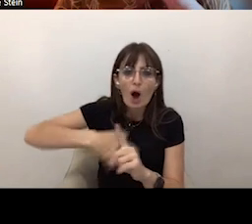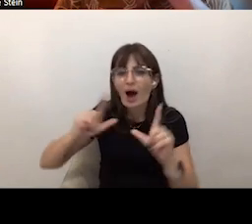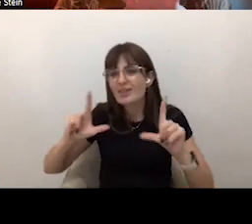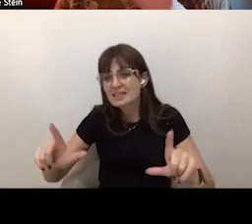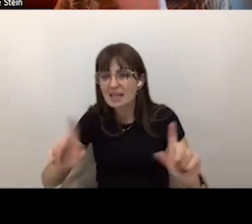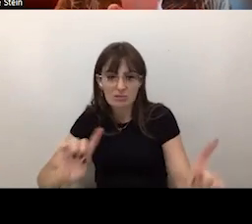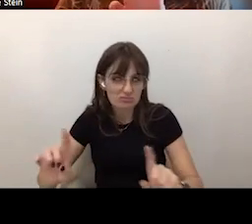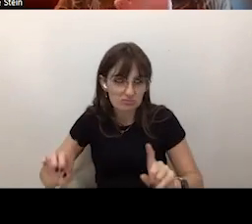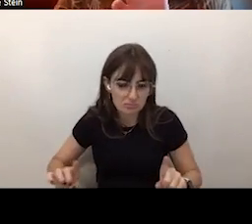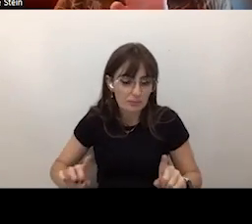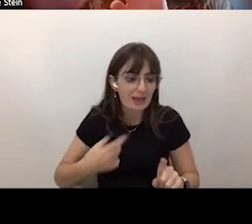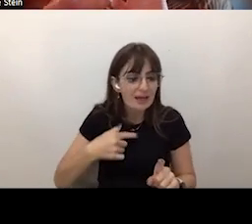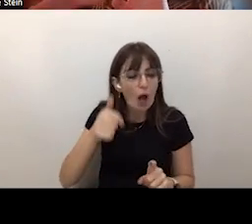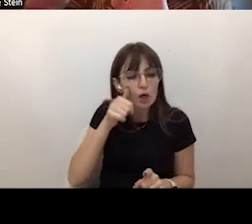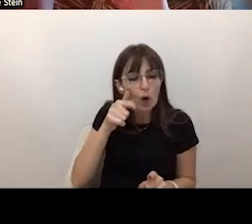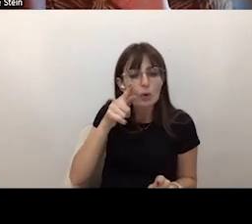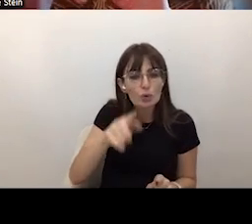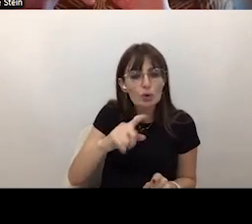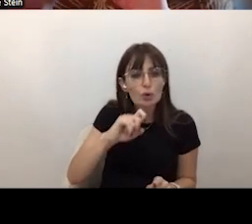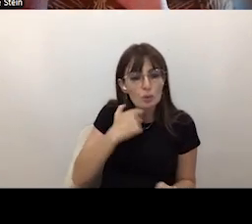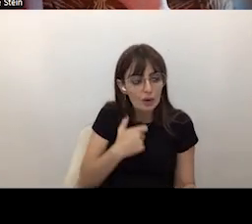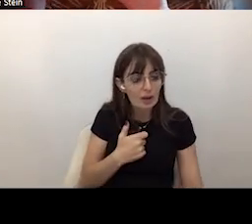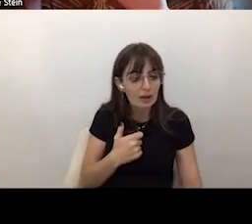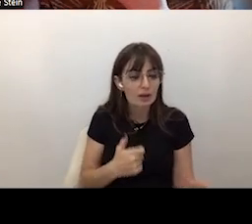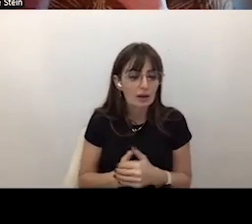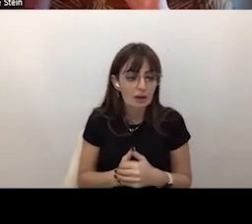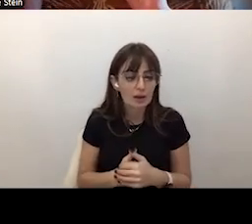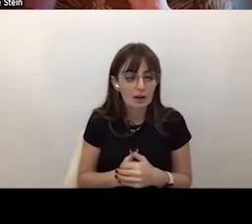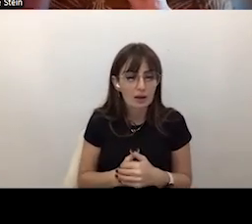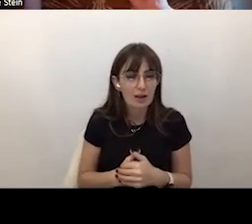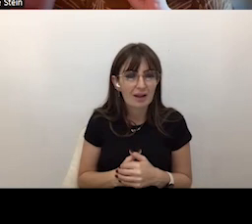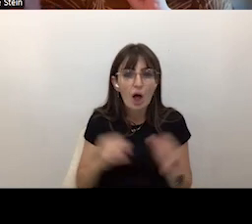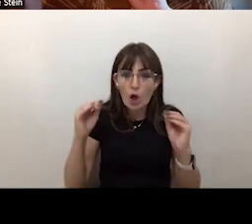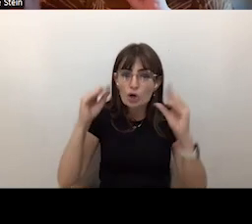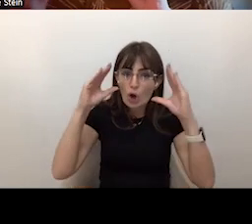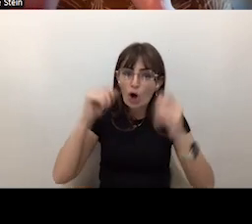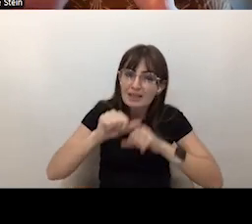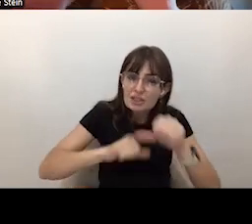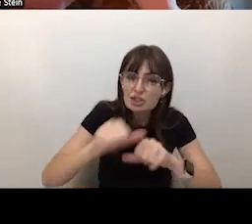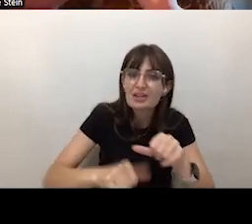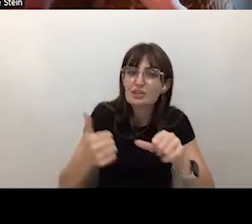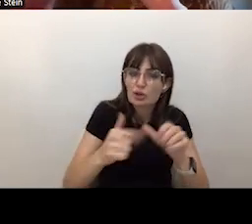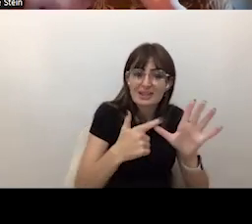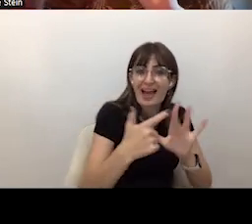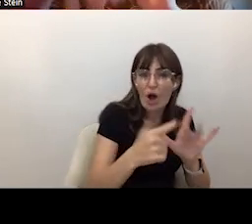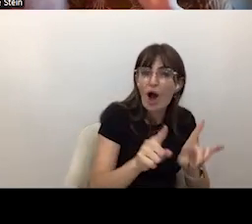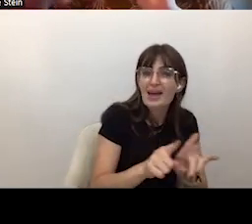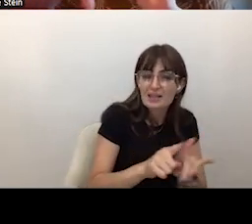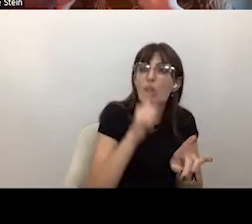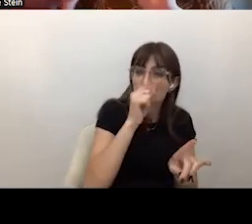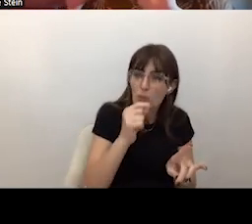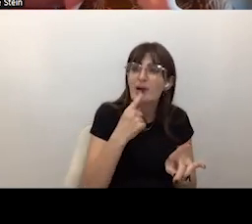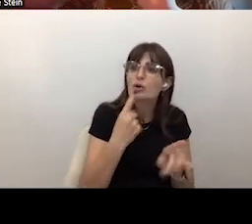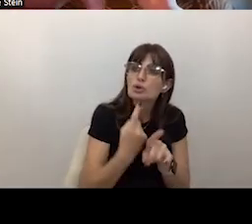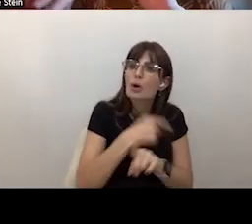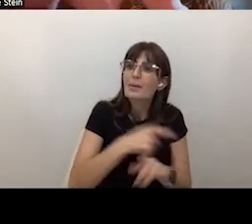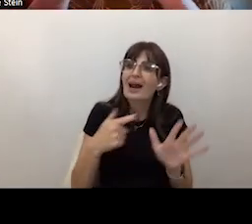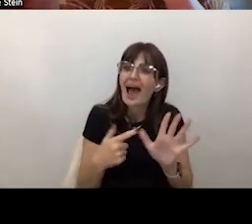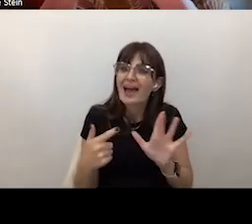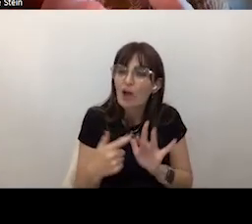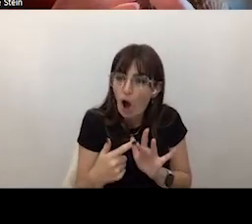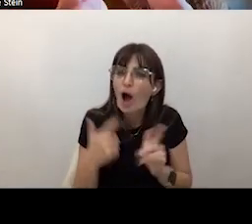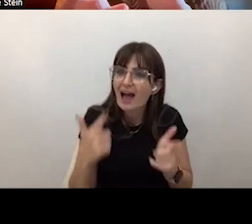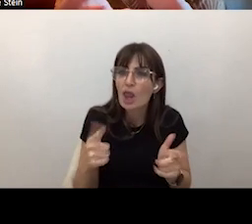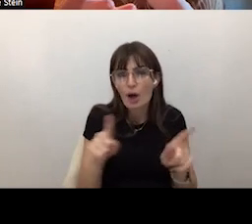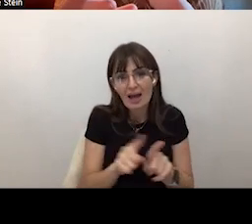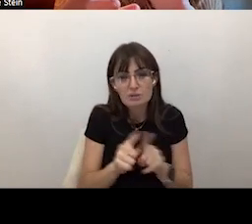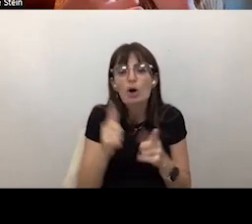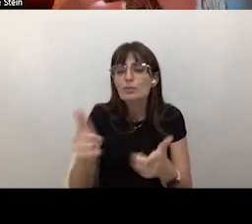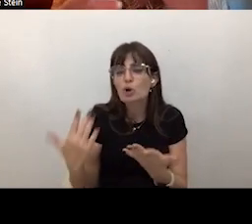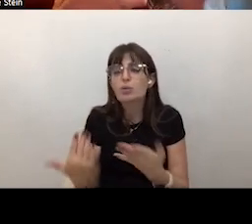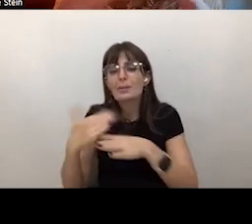I know there will be knowledge series on AI, and I am sure it will be covered in those webinars,